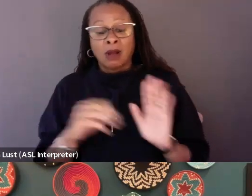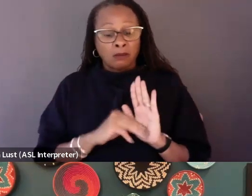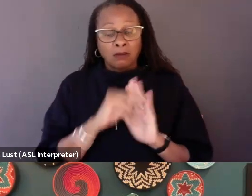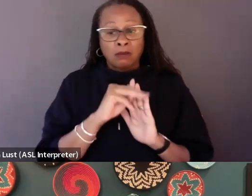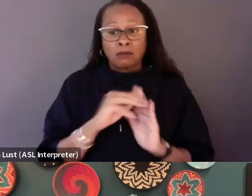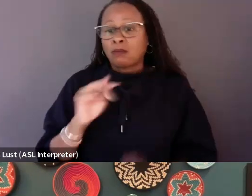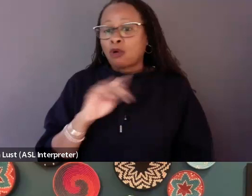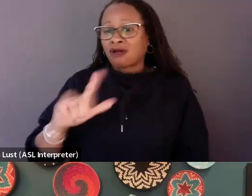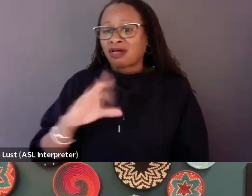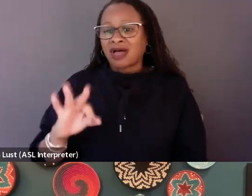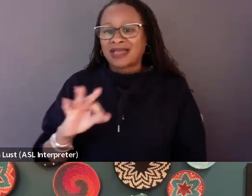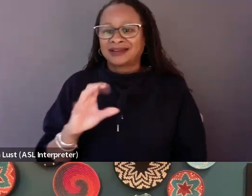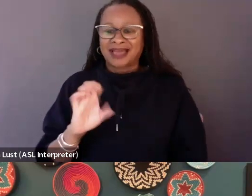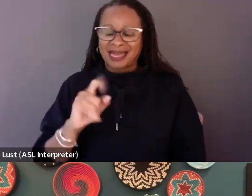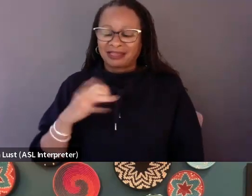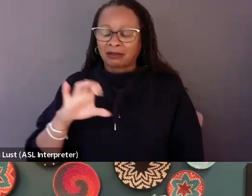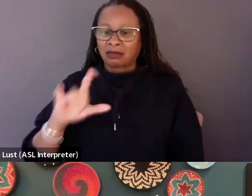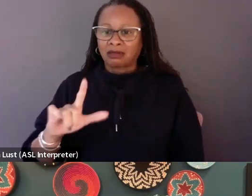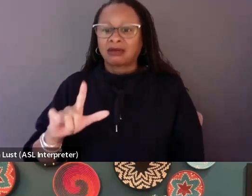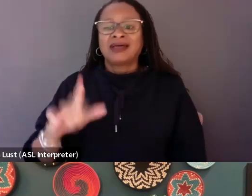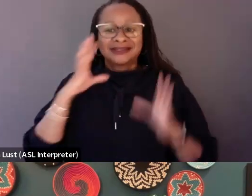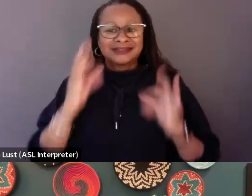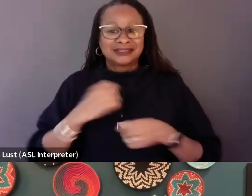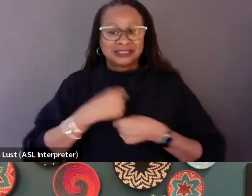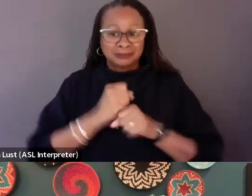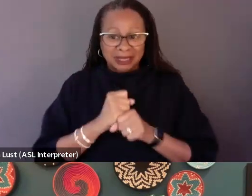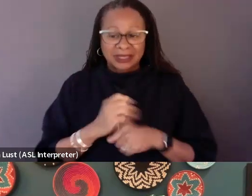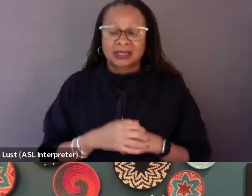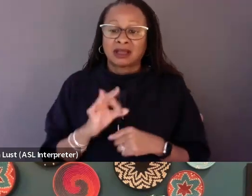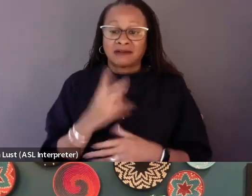of these two main protagonists of Rakesh and Ganesh.